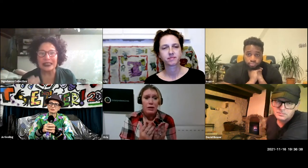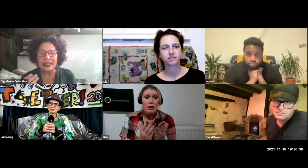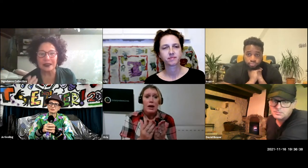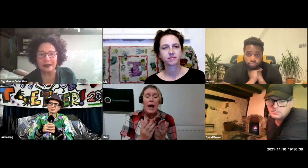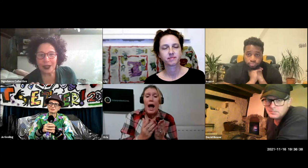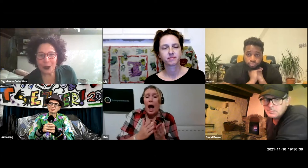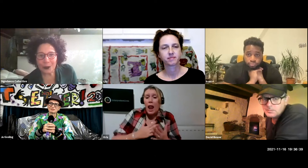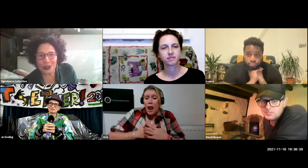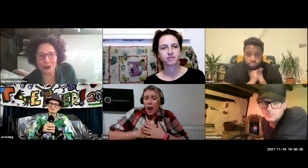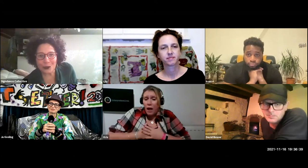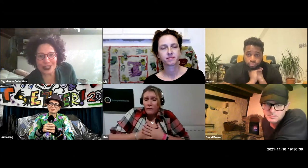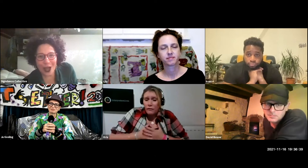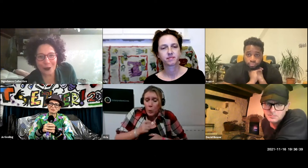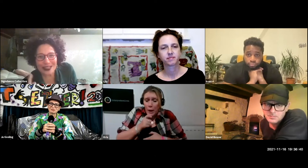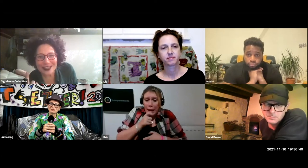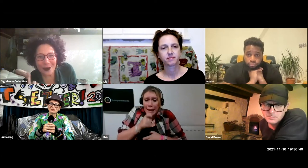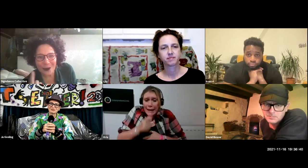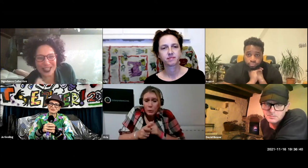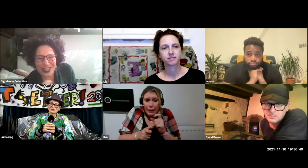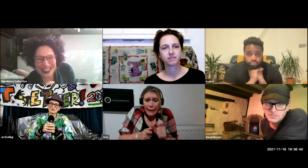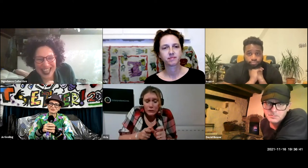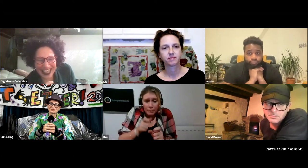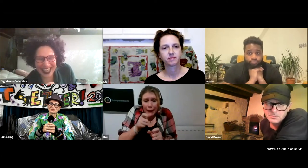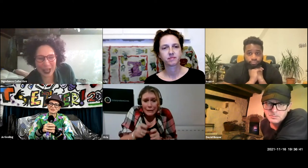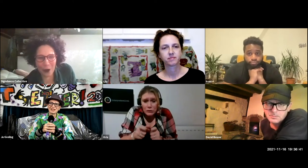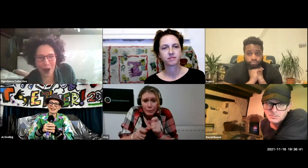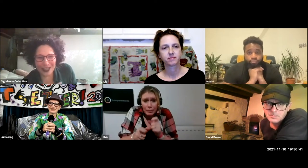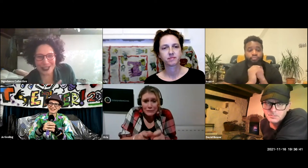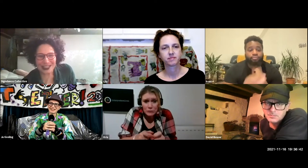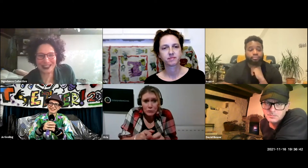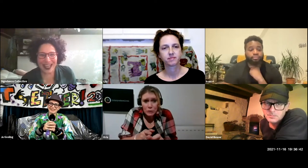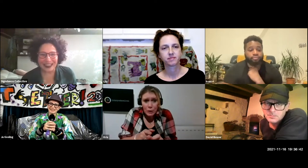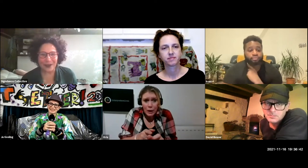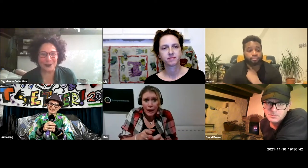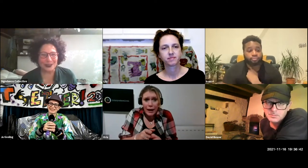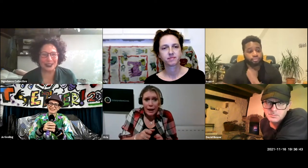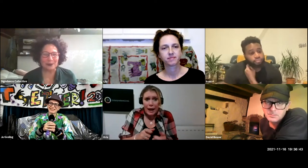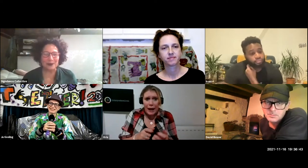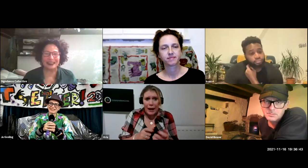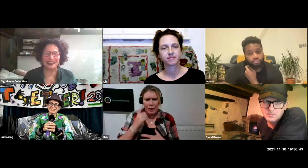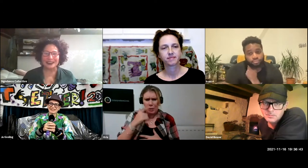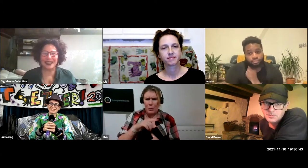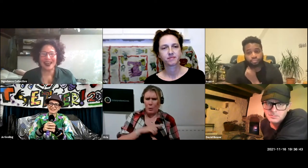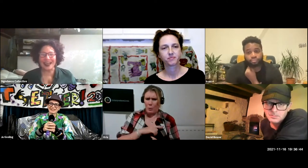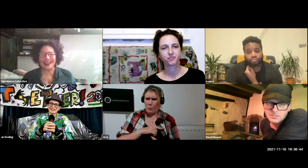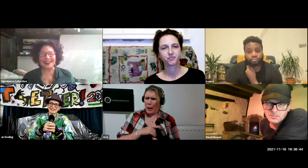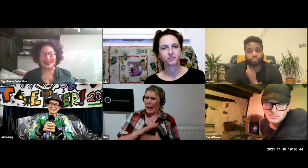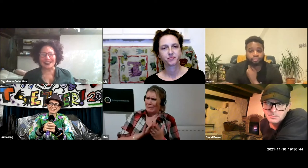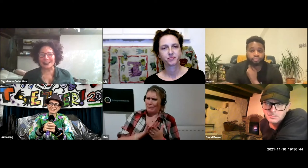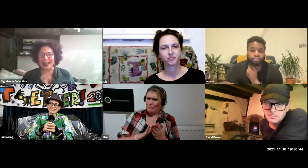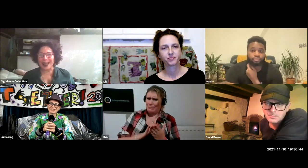rehearse altogether when we started devising the show. So we were rehearsing in person, as you have seen in the video and so, all of this that I